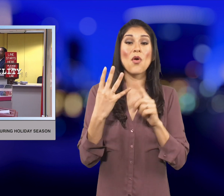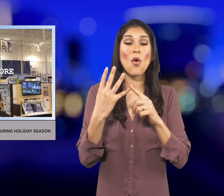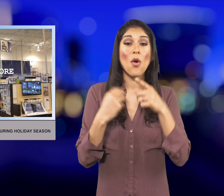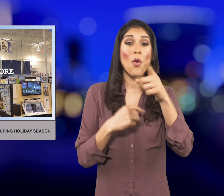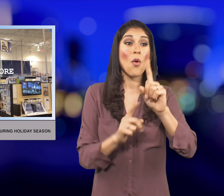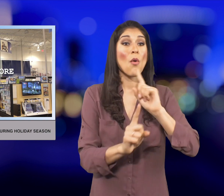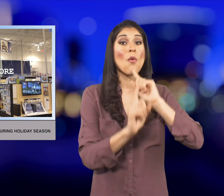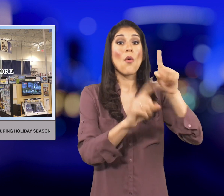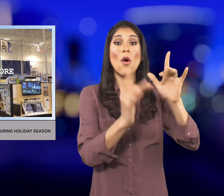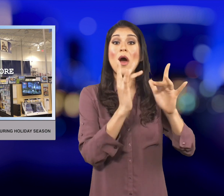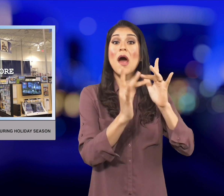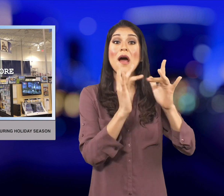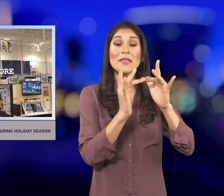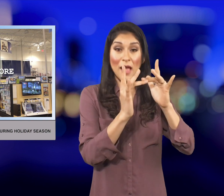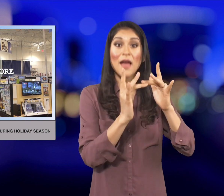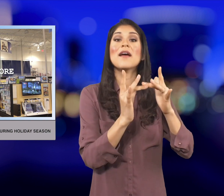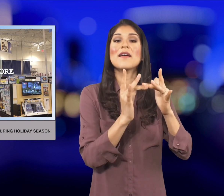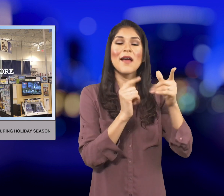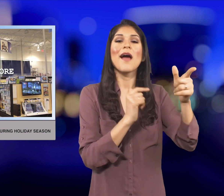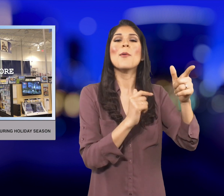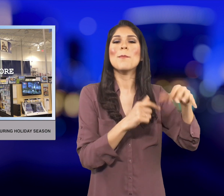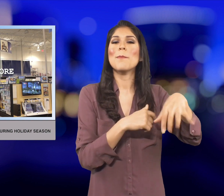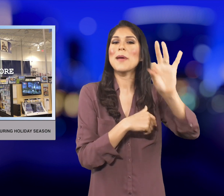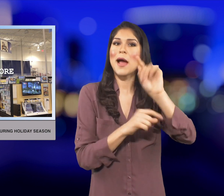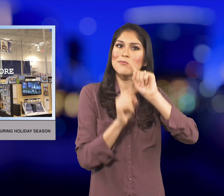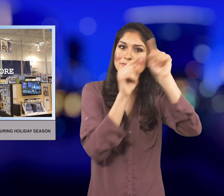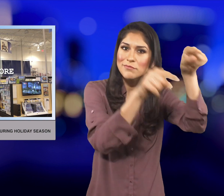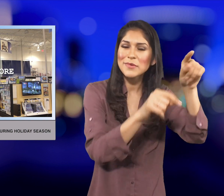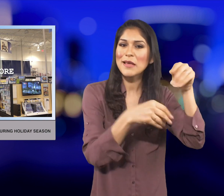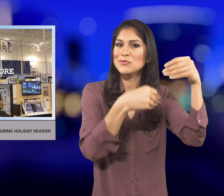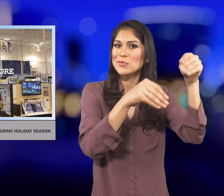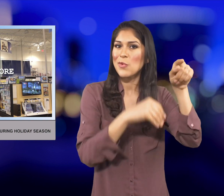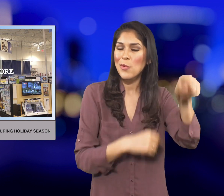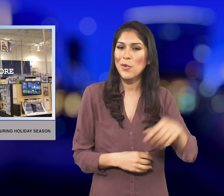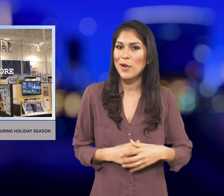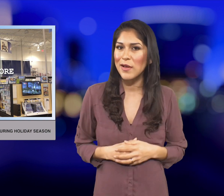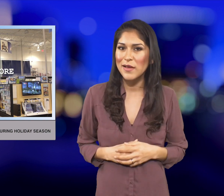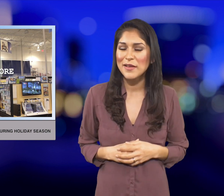Number four: Pick it up instead at a secure location or directly at the store.